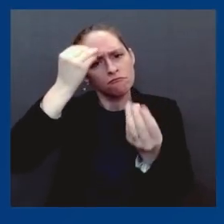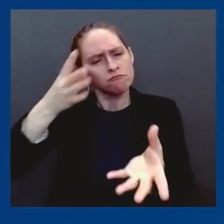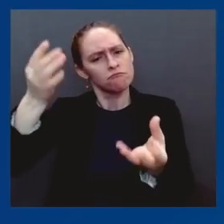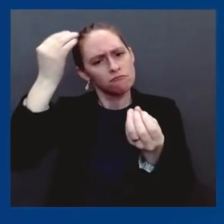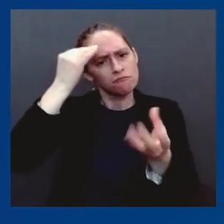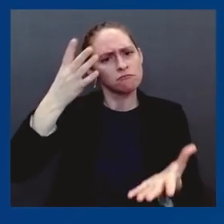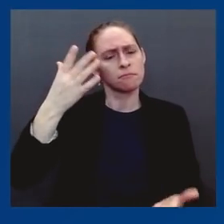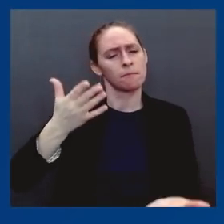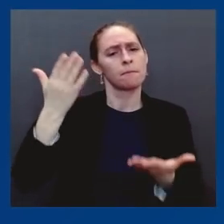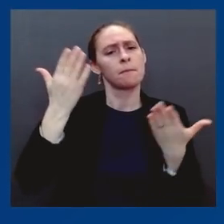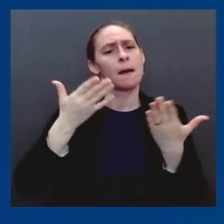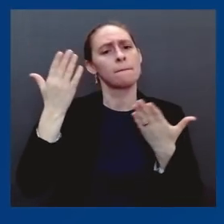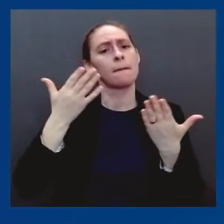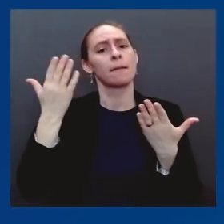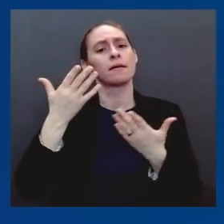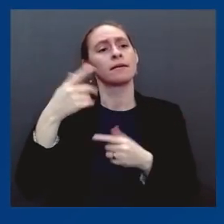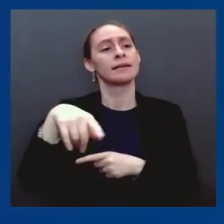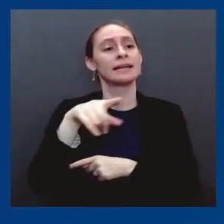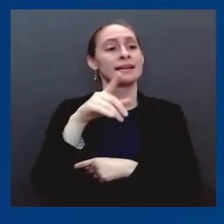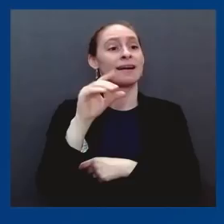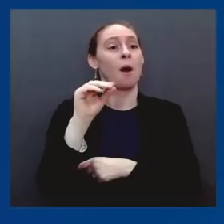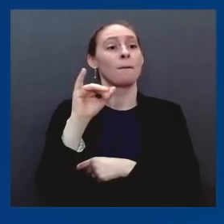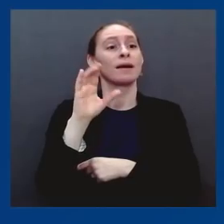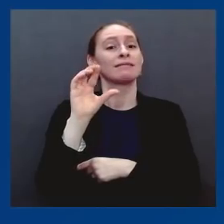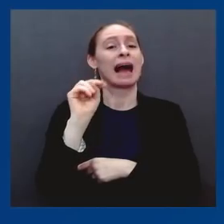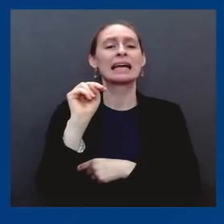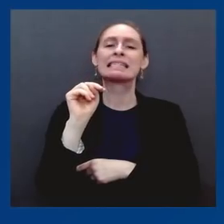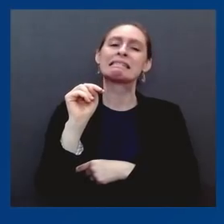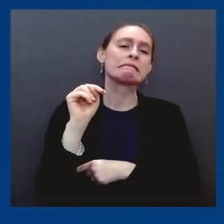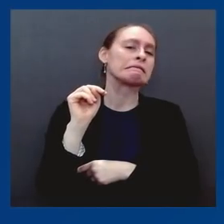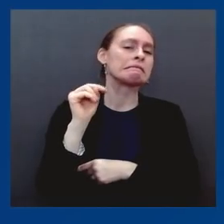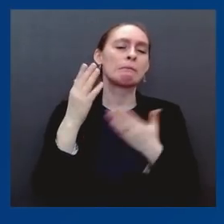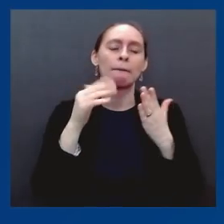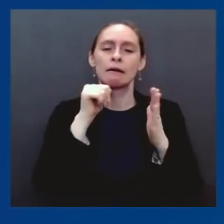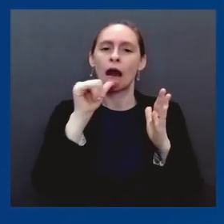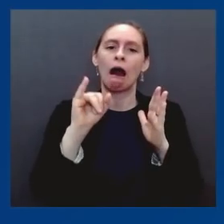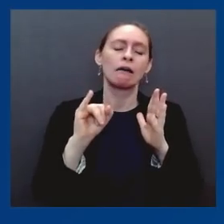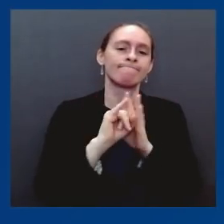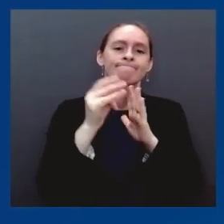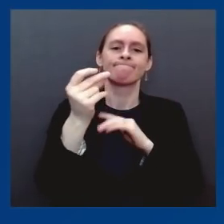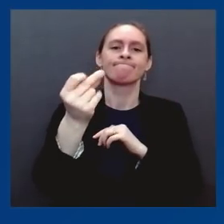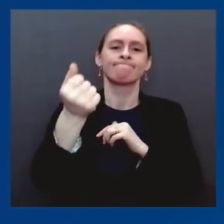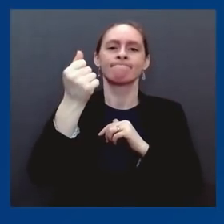there still is an important use of these tests. Dr. Walensky: And, Jeff, if I might add to that: